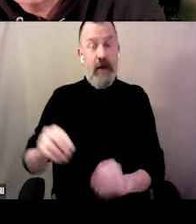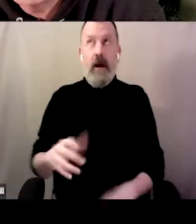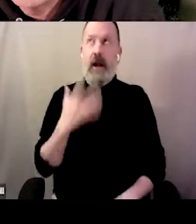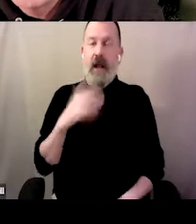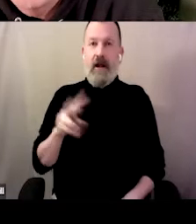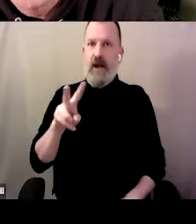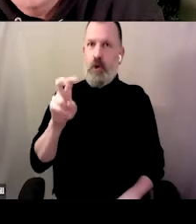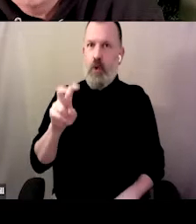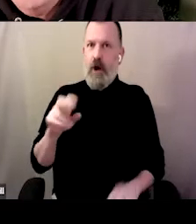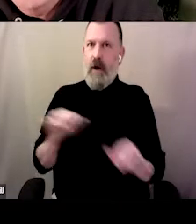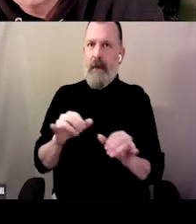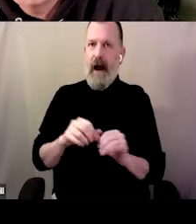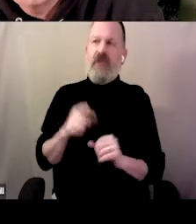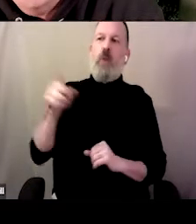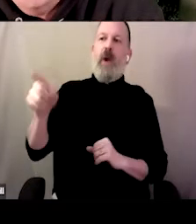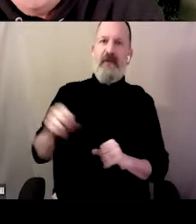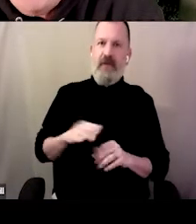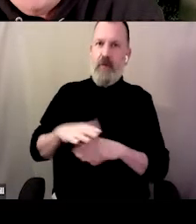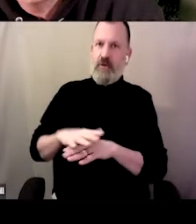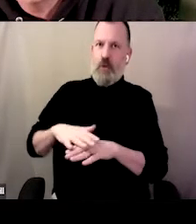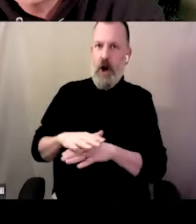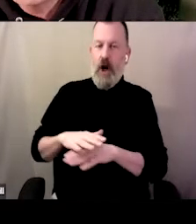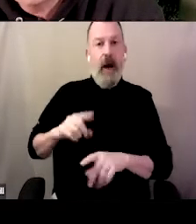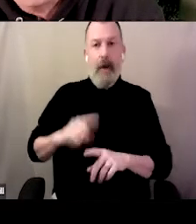CalebBarlow: Um, but they have absolutely no control.